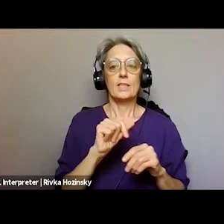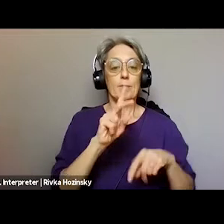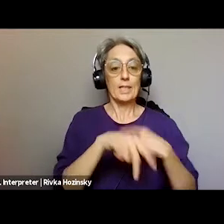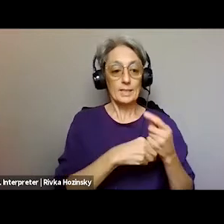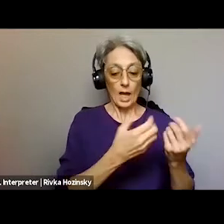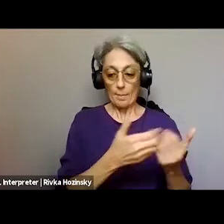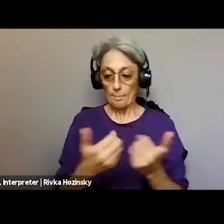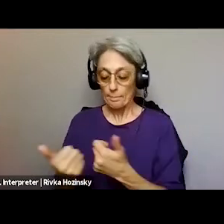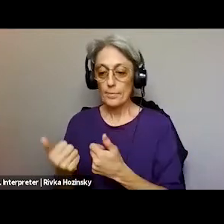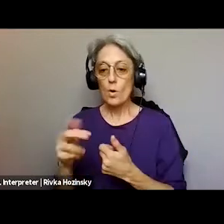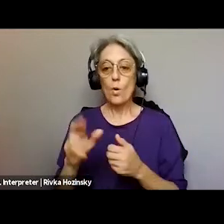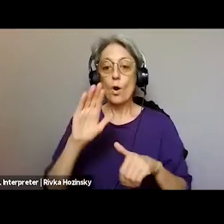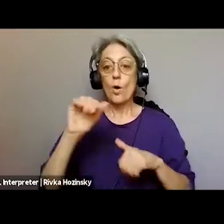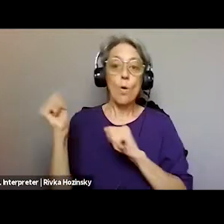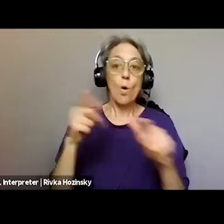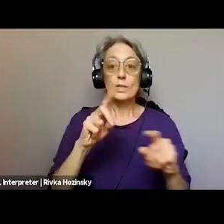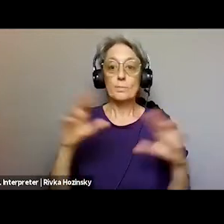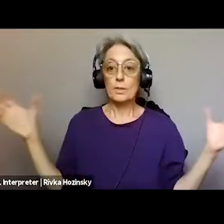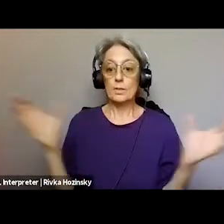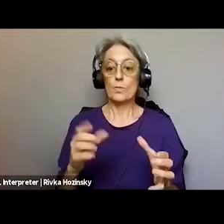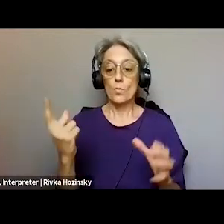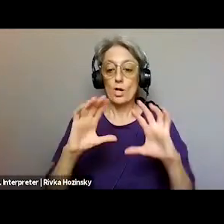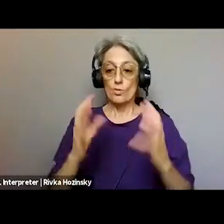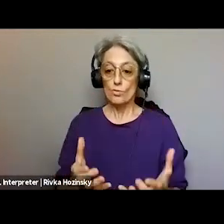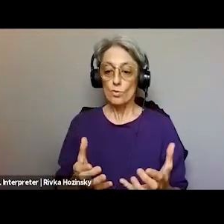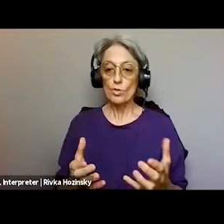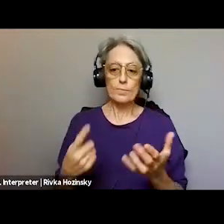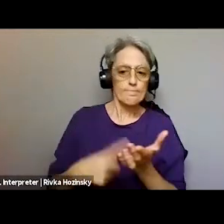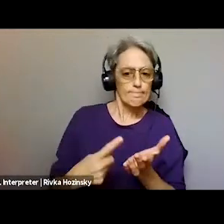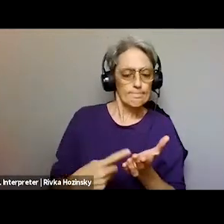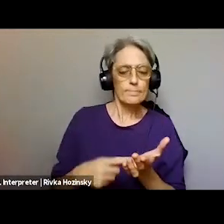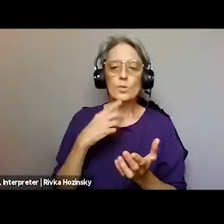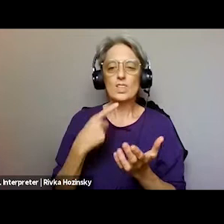disability. And we'll talk more about that in the discussion, but we see that there is a delayed